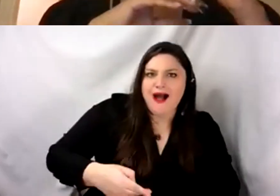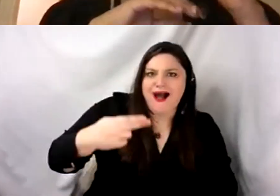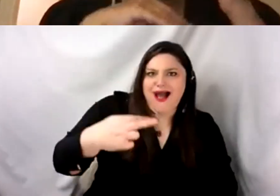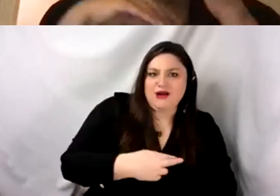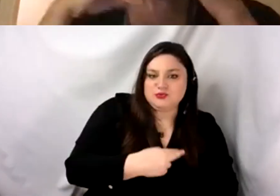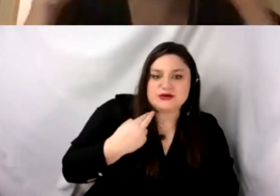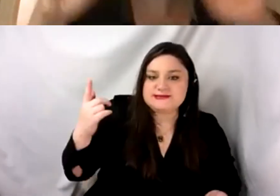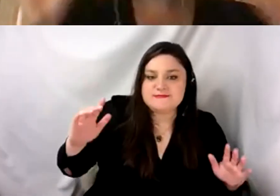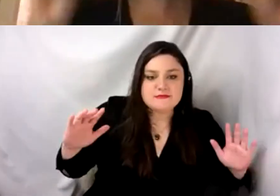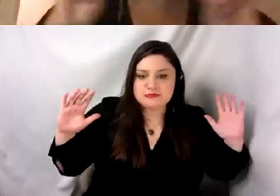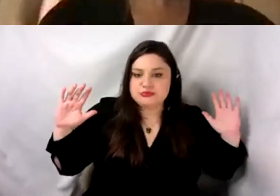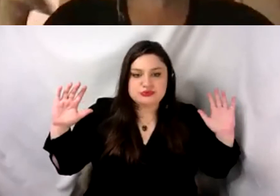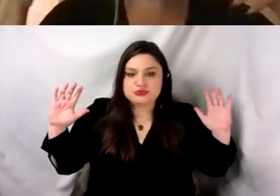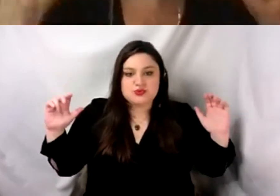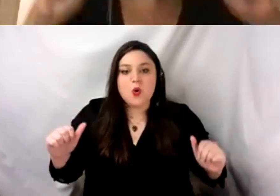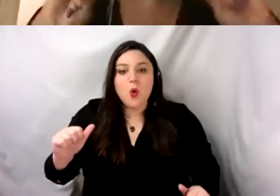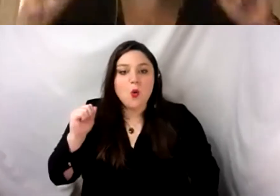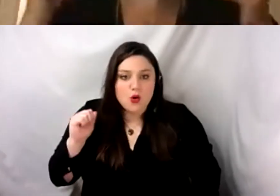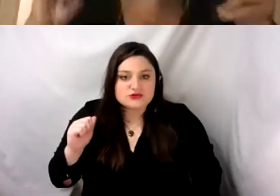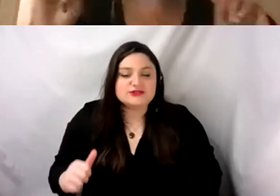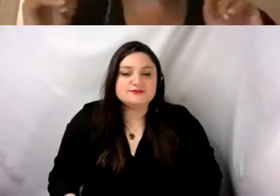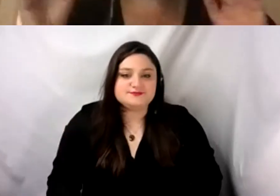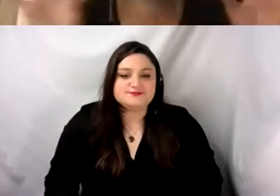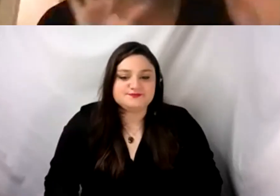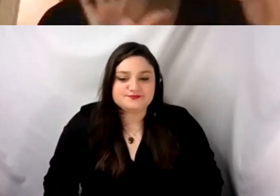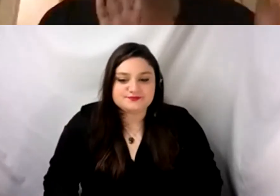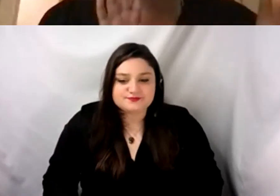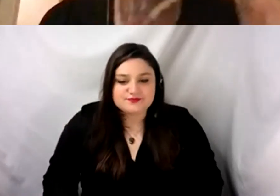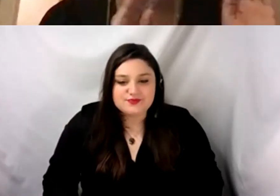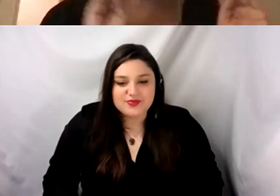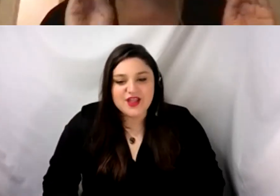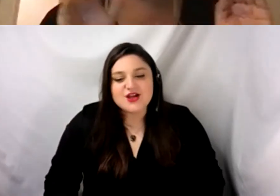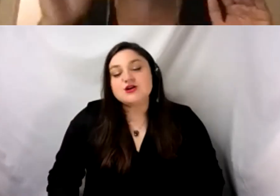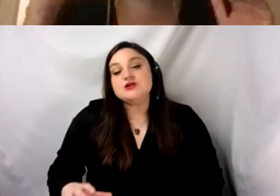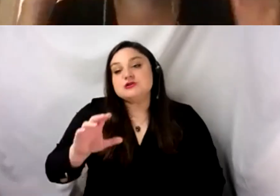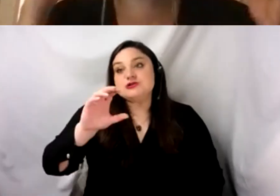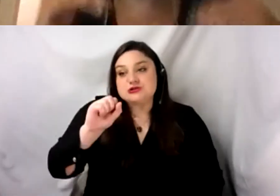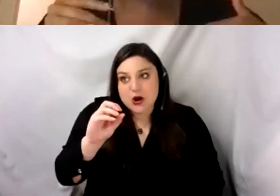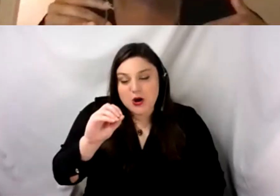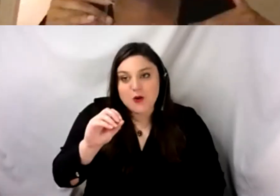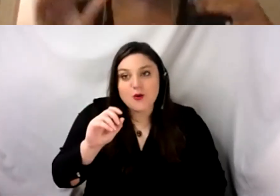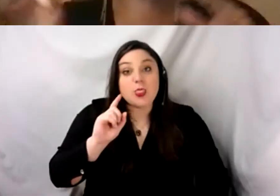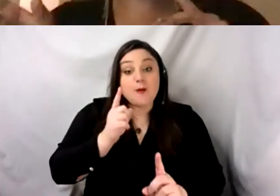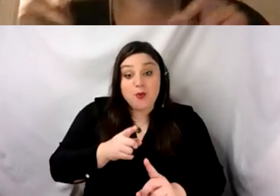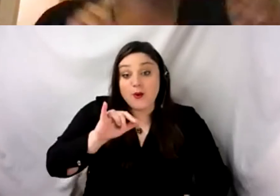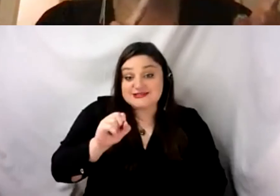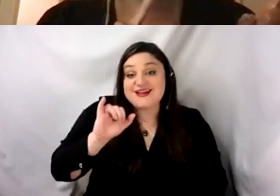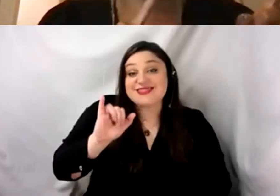so to answer the question in two place. No -- I do not think the 30% drop in sales is a direct